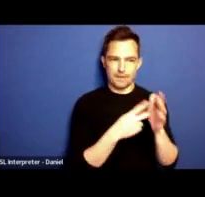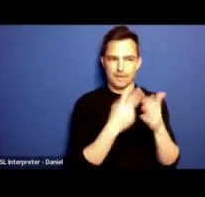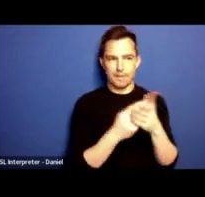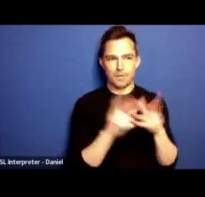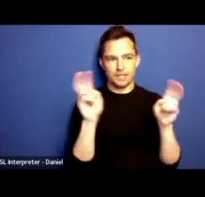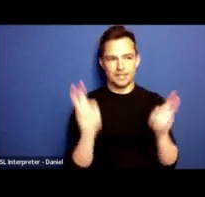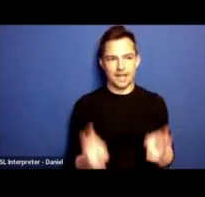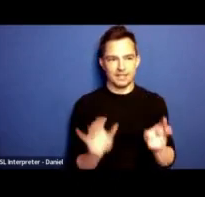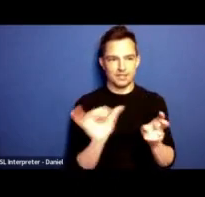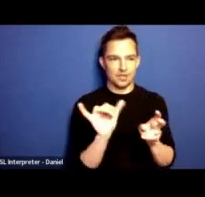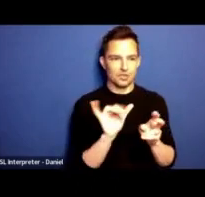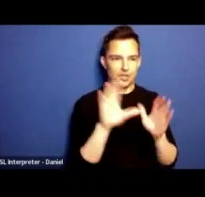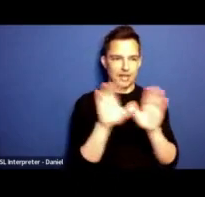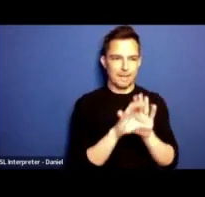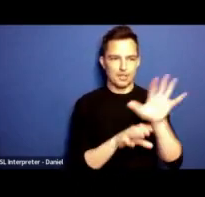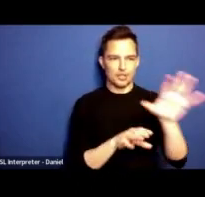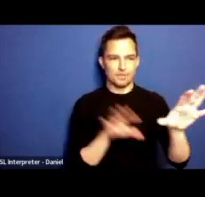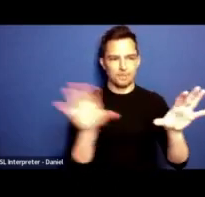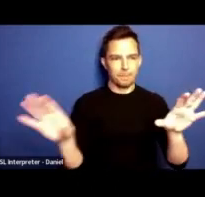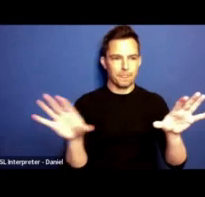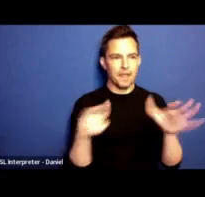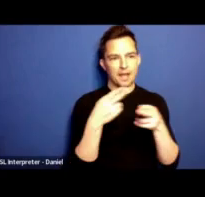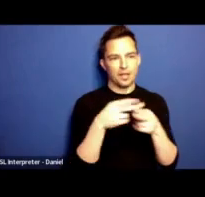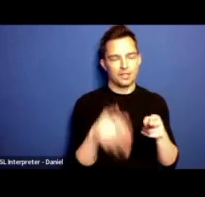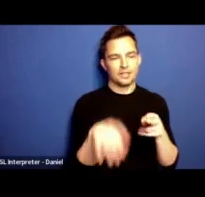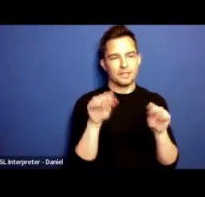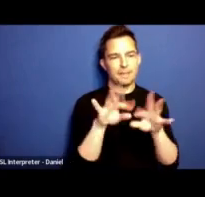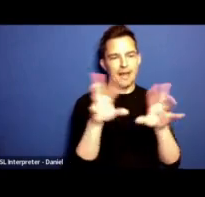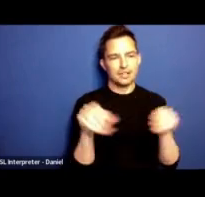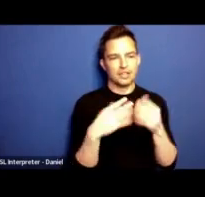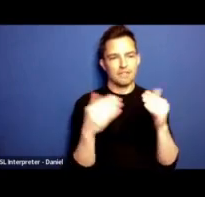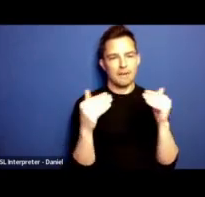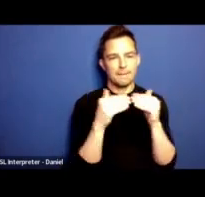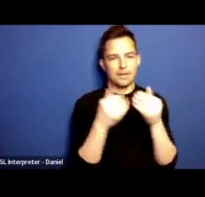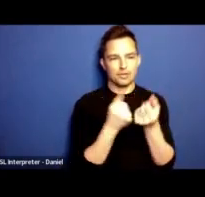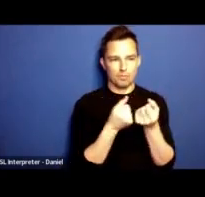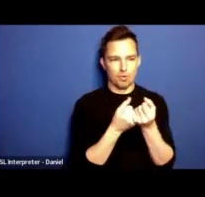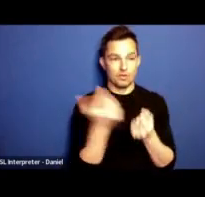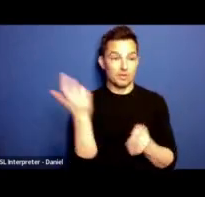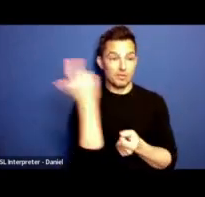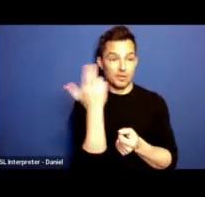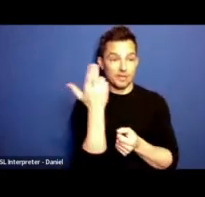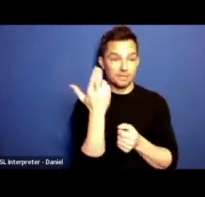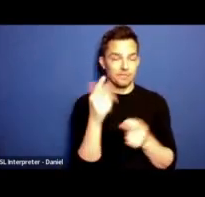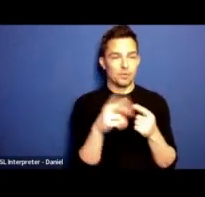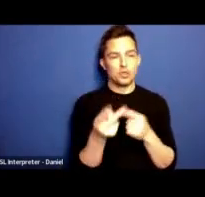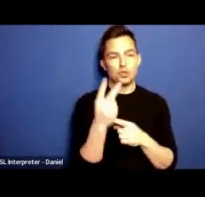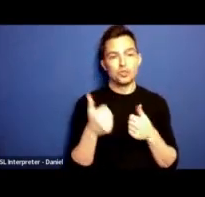as well as the image. I called it the magic of peer support. Because when two survivors get